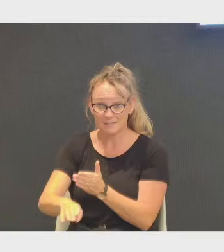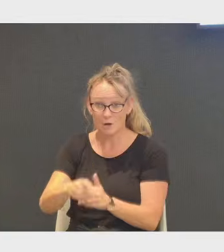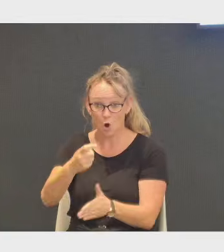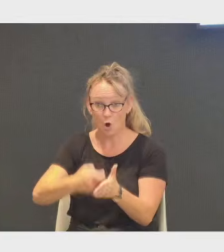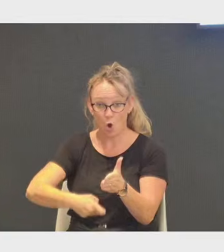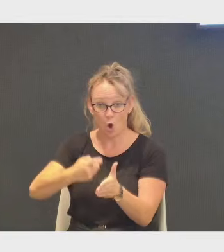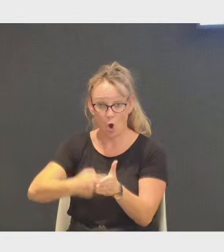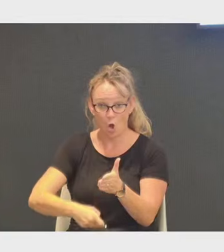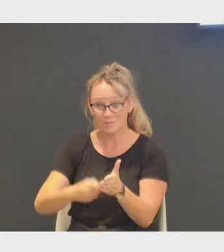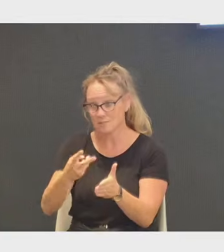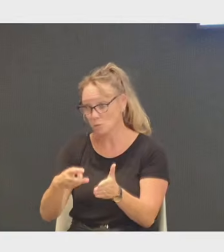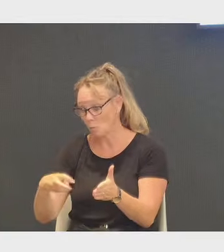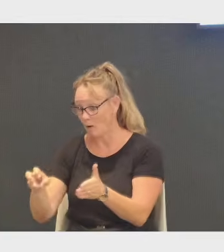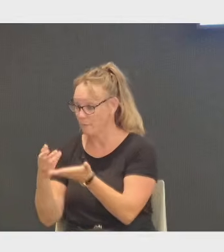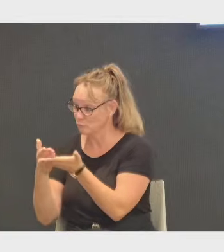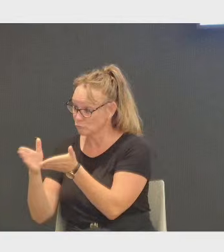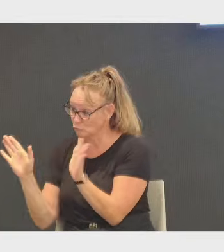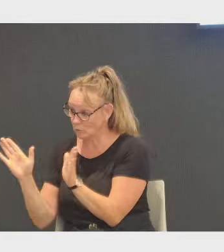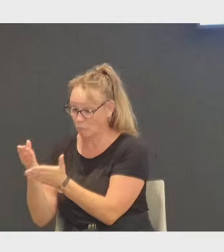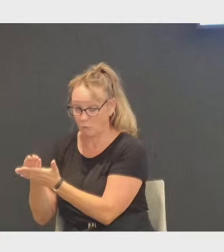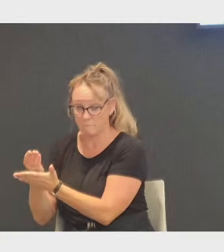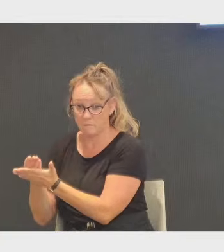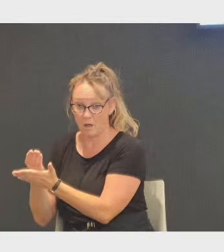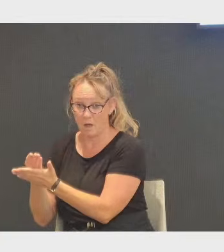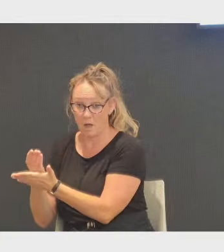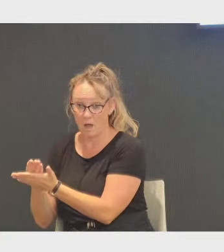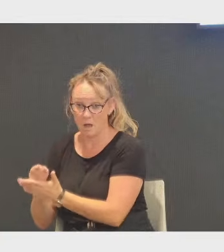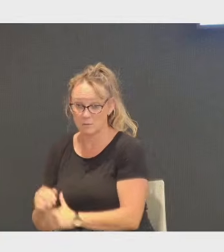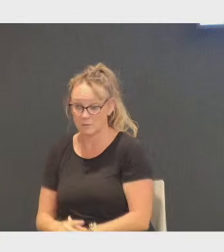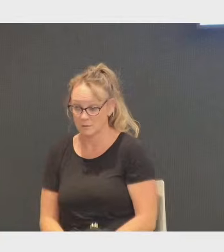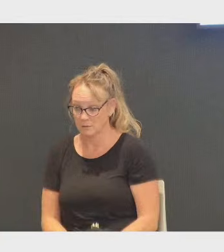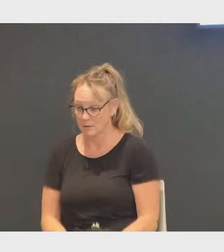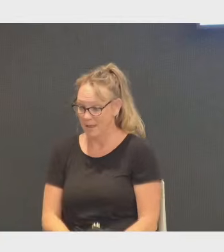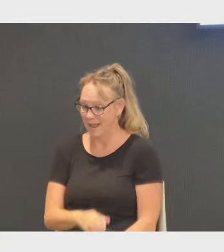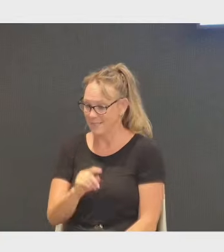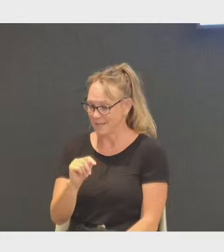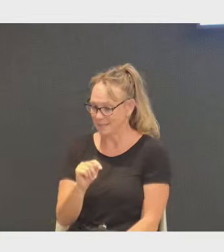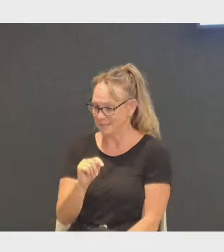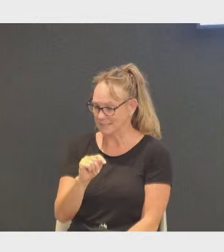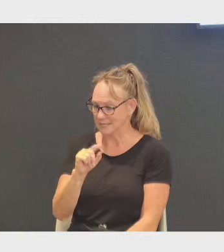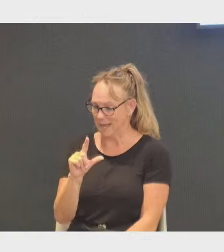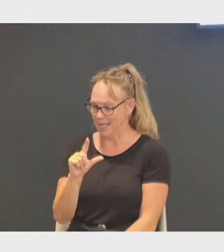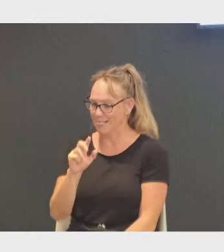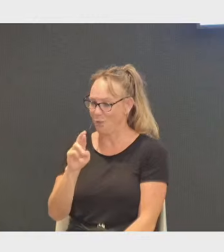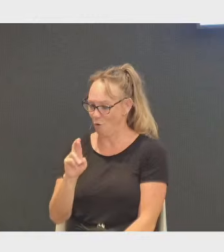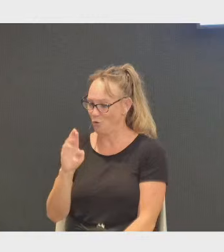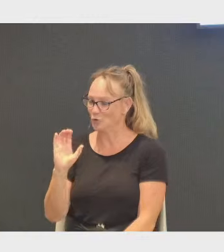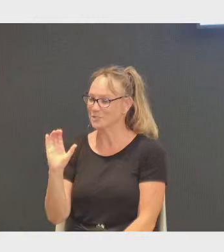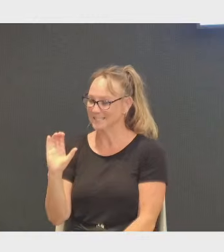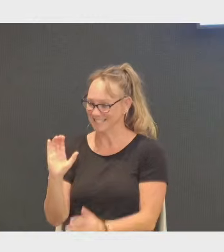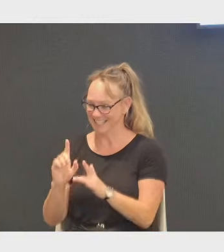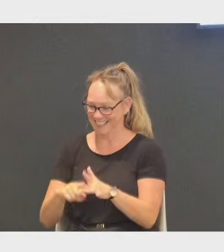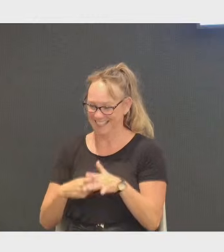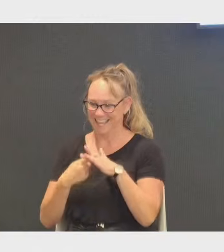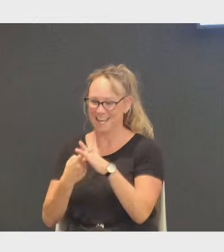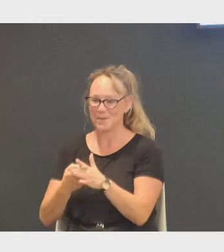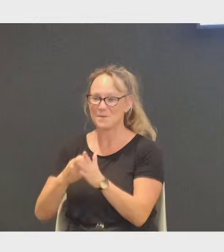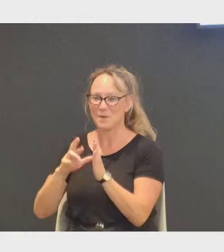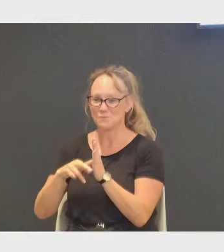fund or other funding sources. the TLRC also began their review during that time period. In 2026,